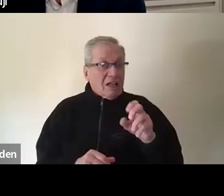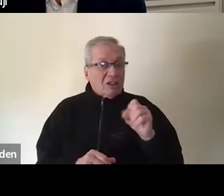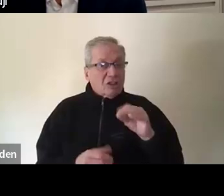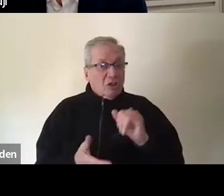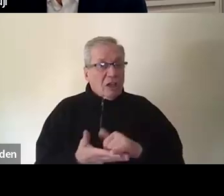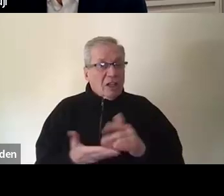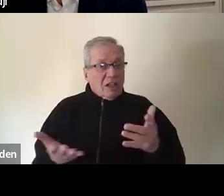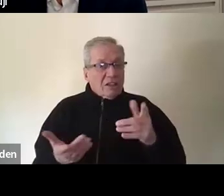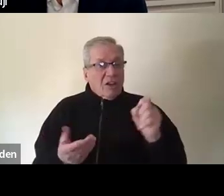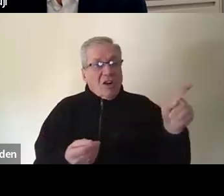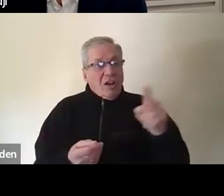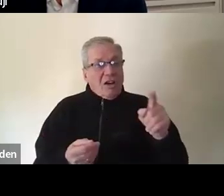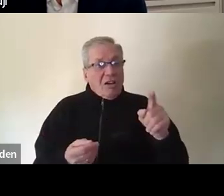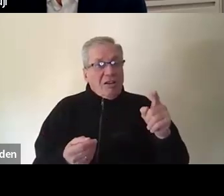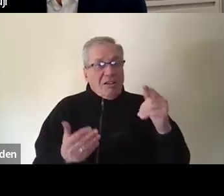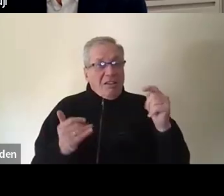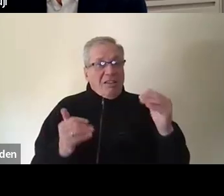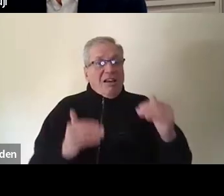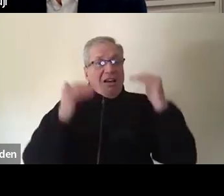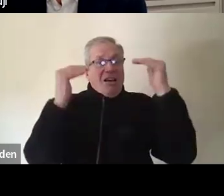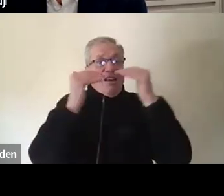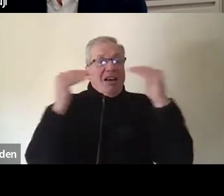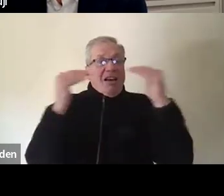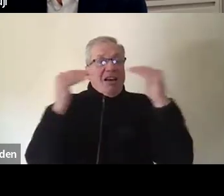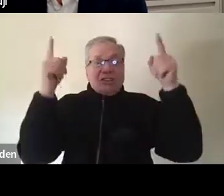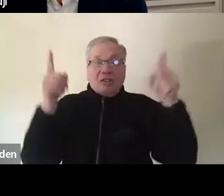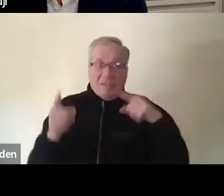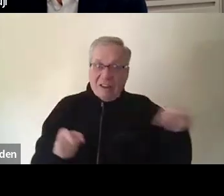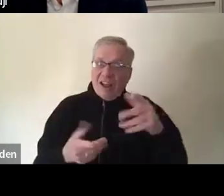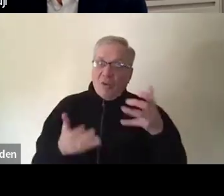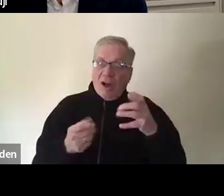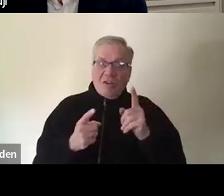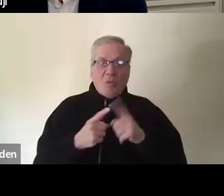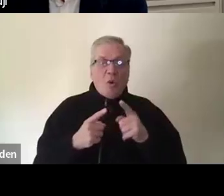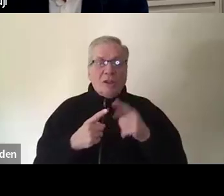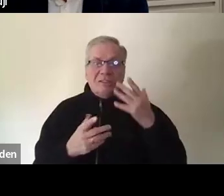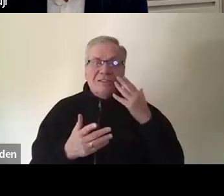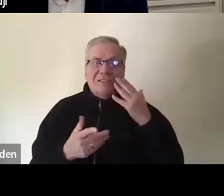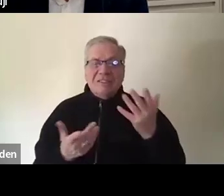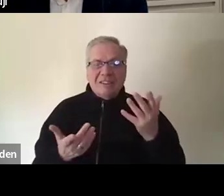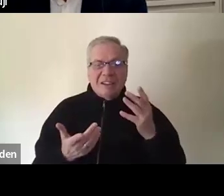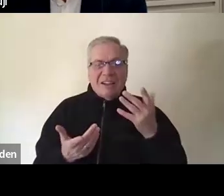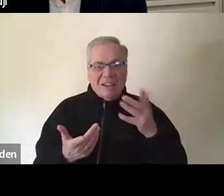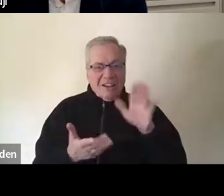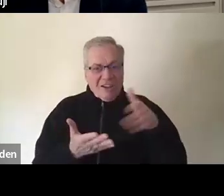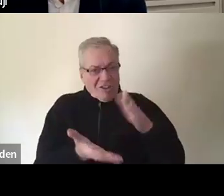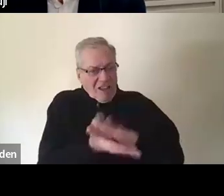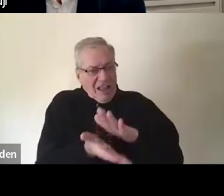high achieving students, it doesn't matter how many points I give them for something, they want the points because they are all academic stars and they want high grades.